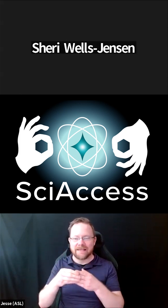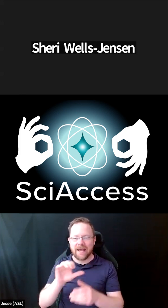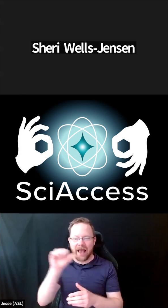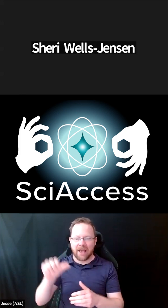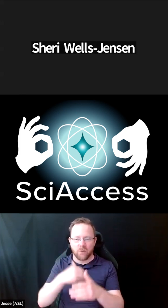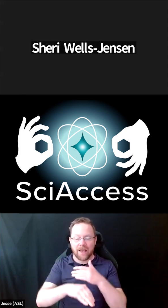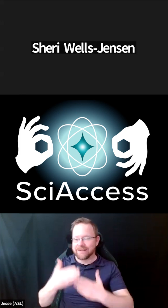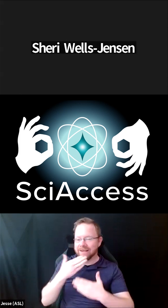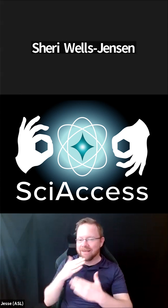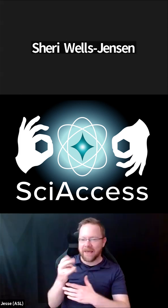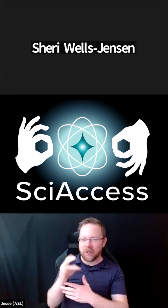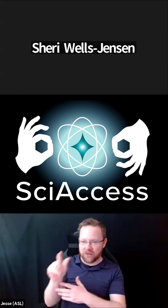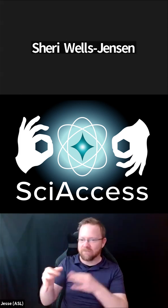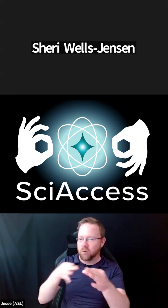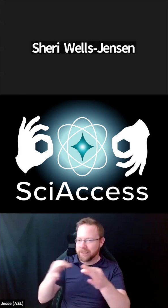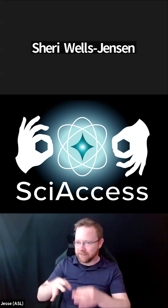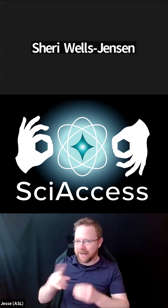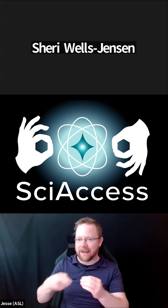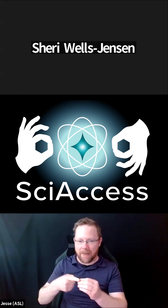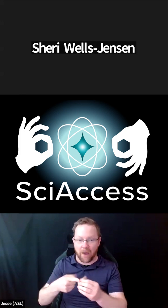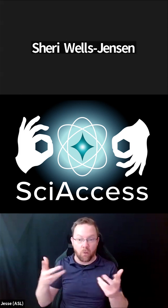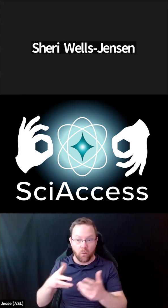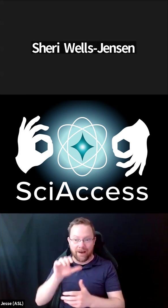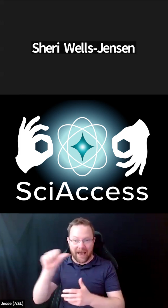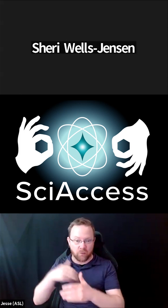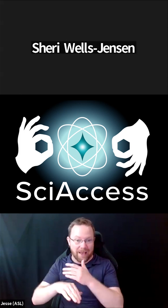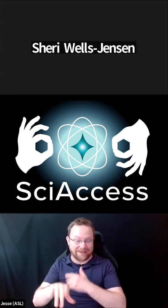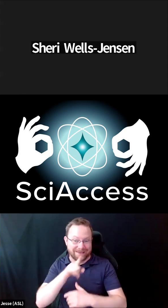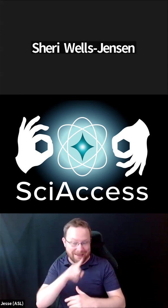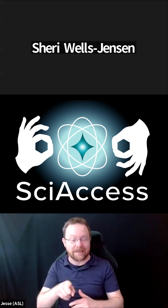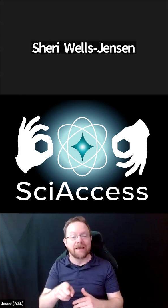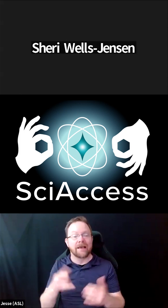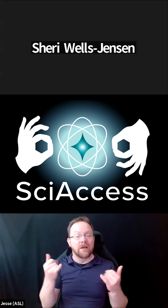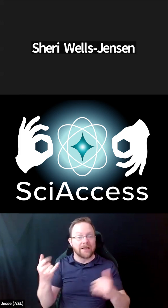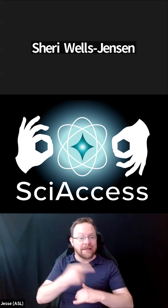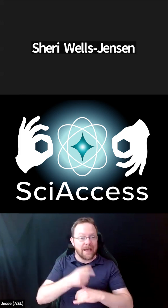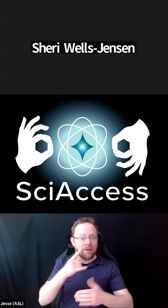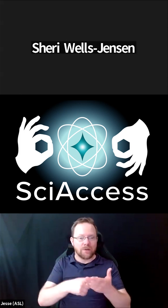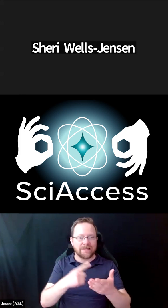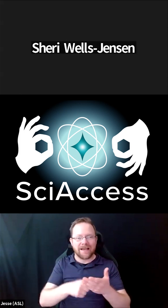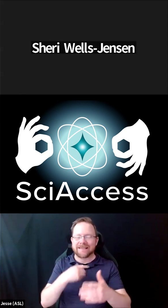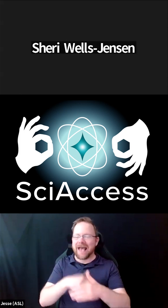We will talk about is the access analog. For those not familiar with this wild and amazing thing